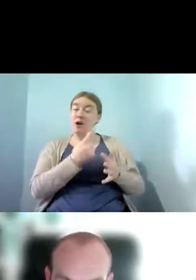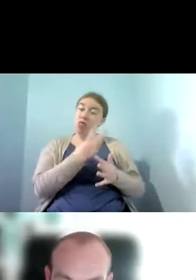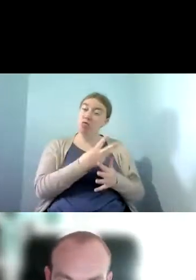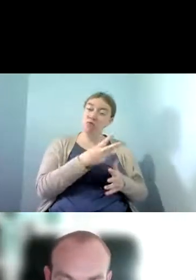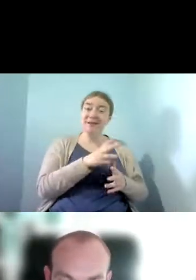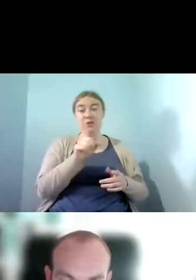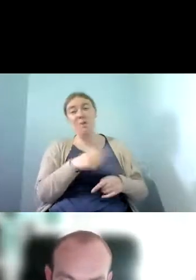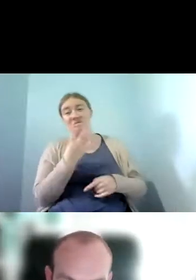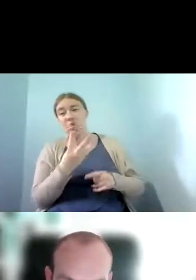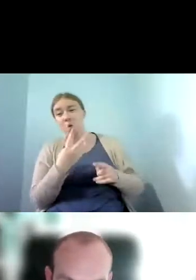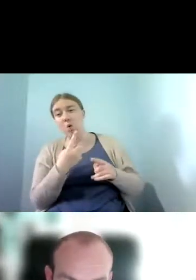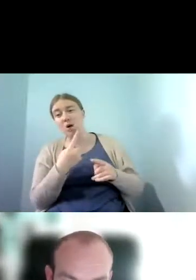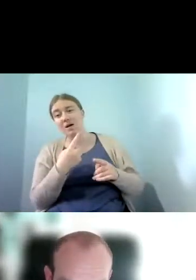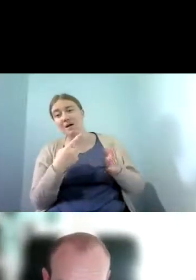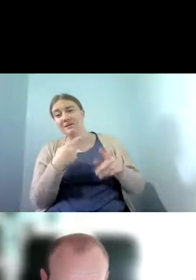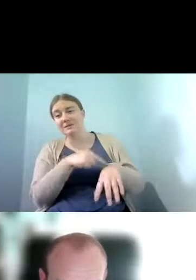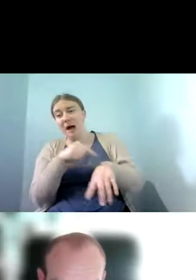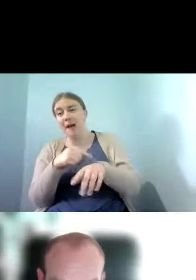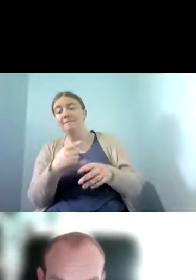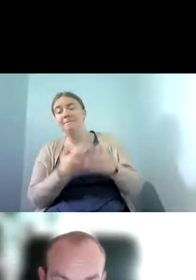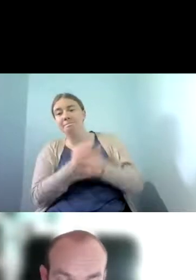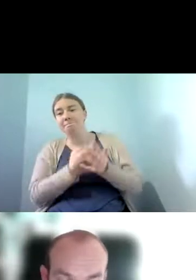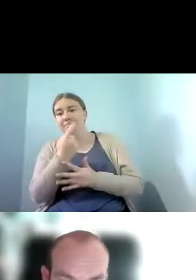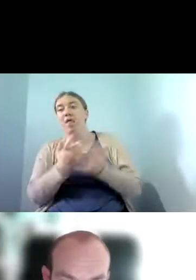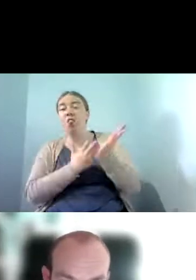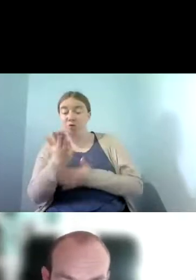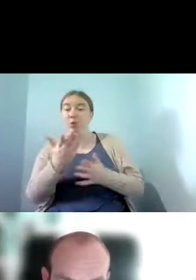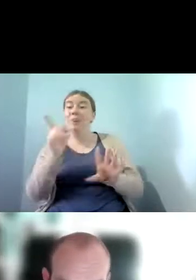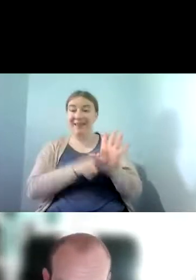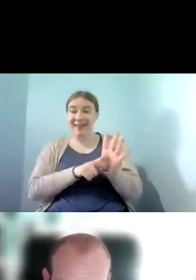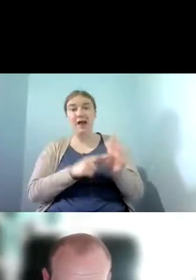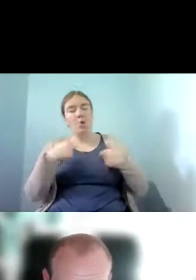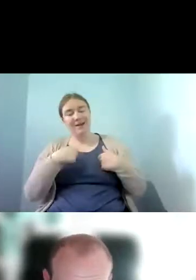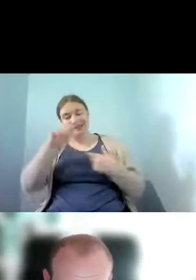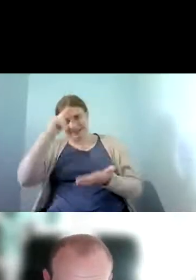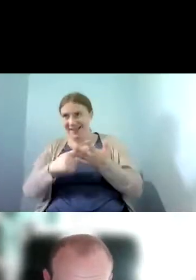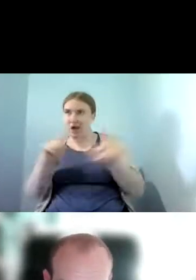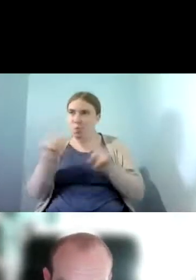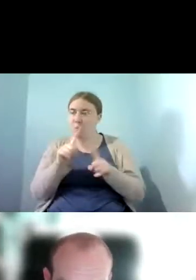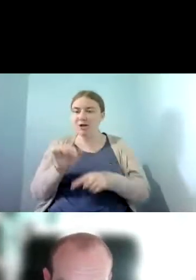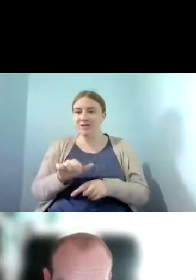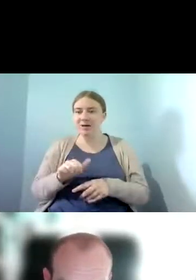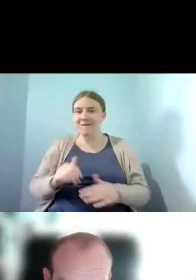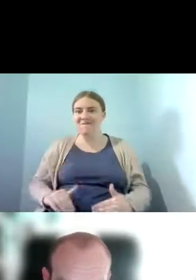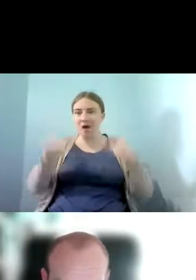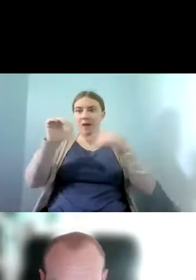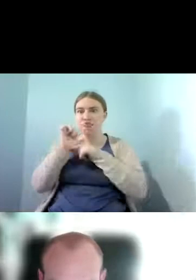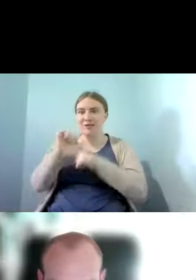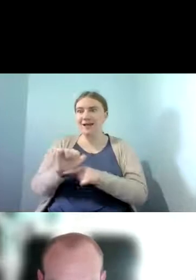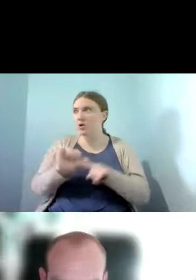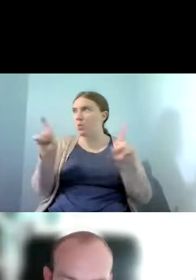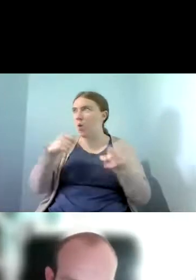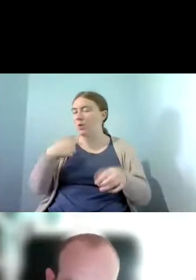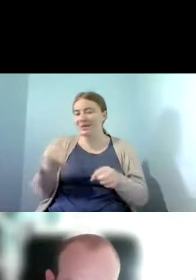to decide what level of flow protection should be provided um by by the works to allow us to to